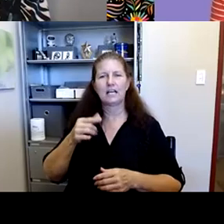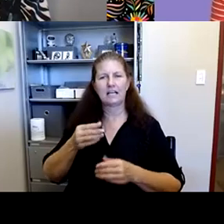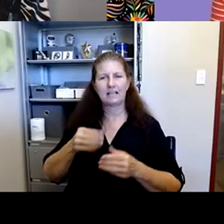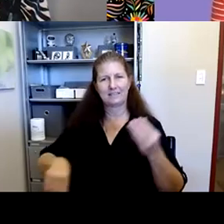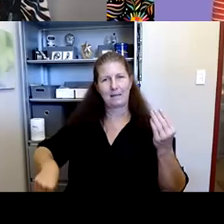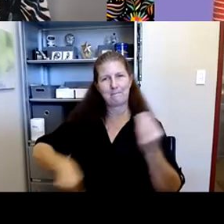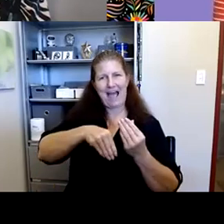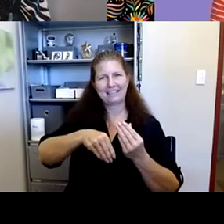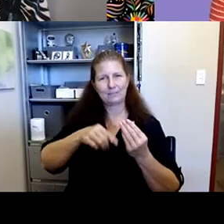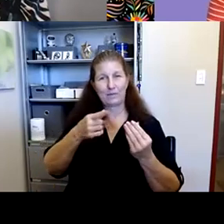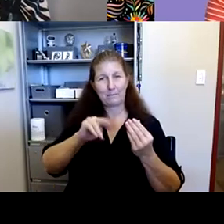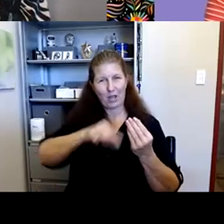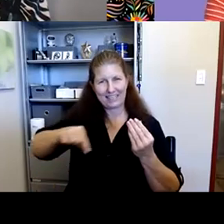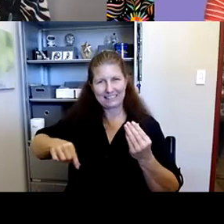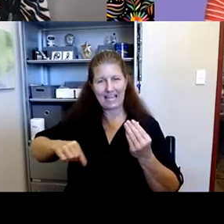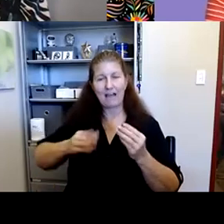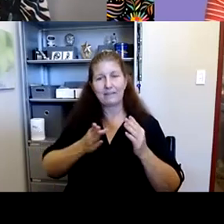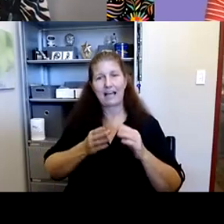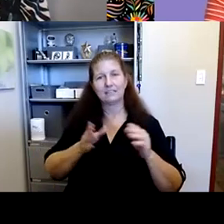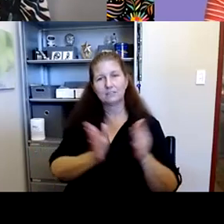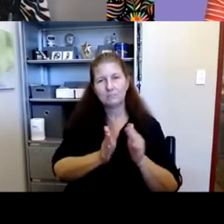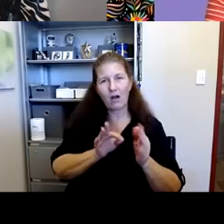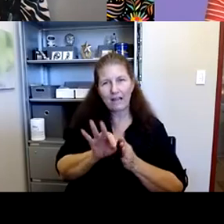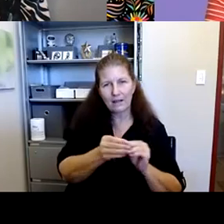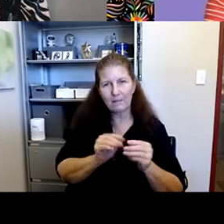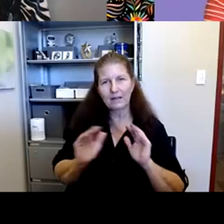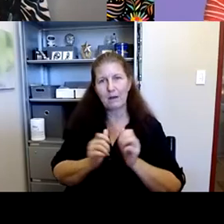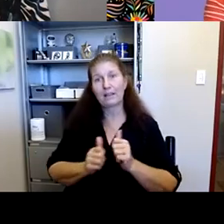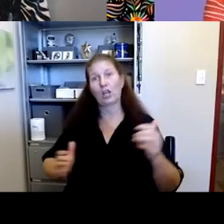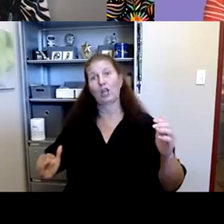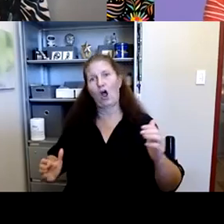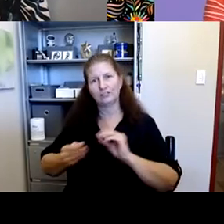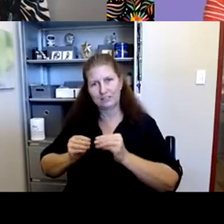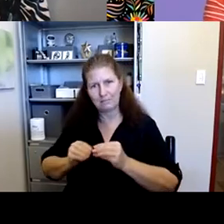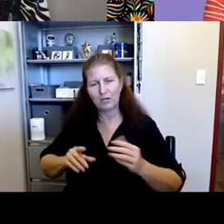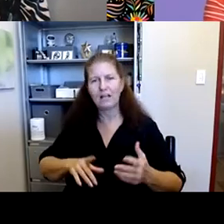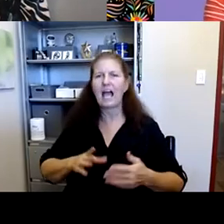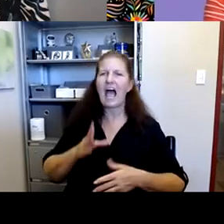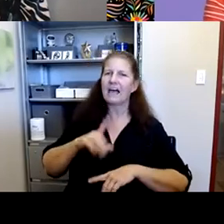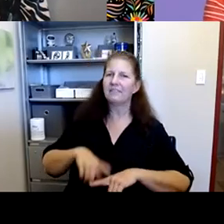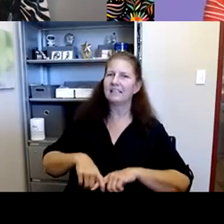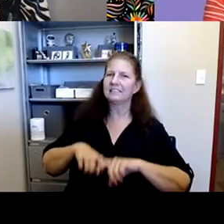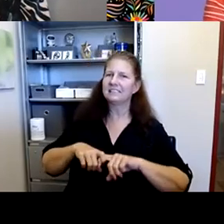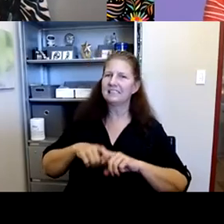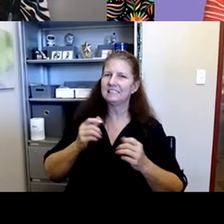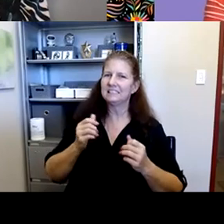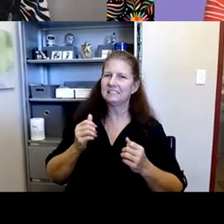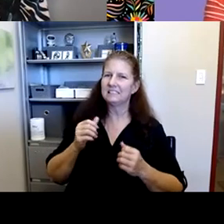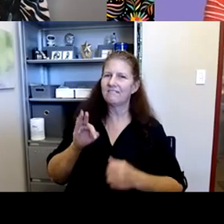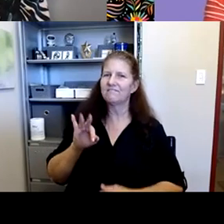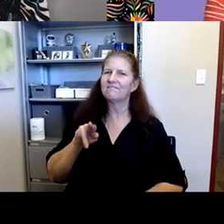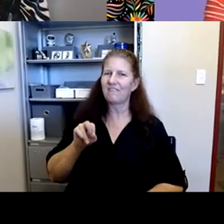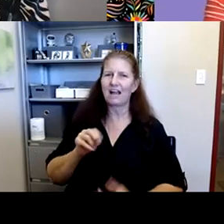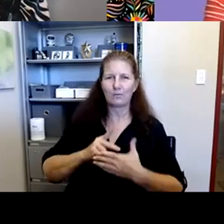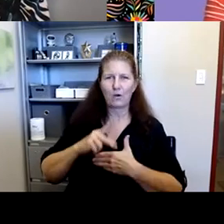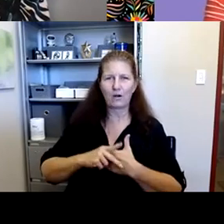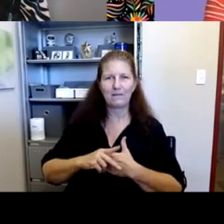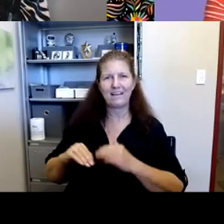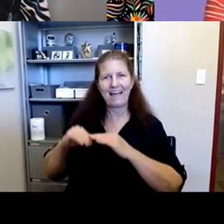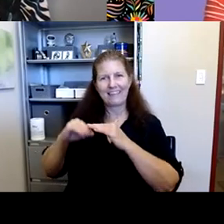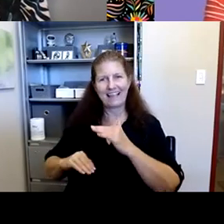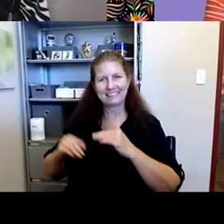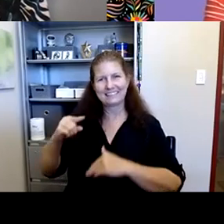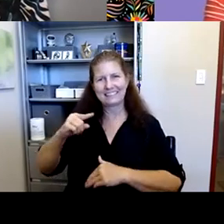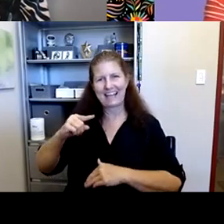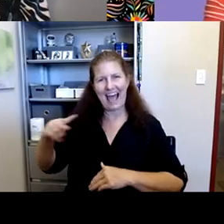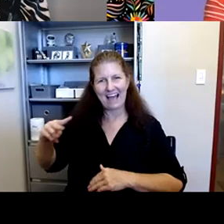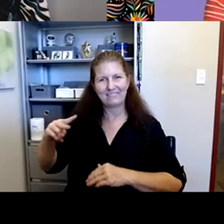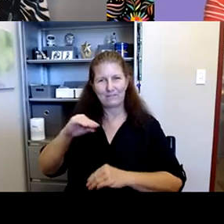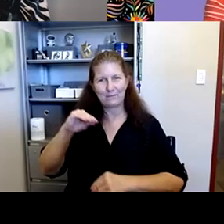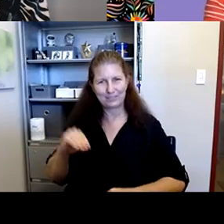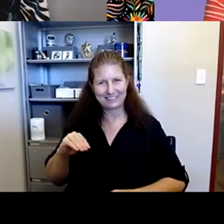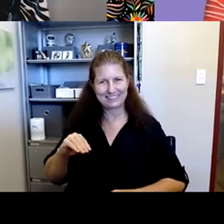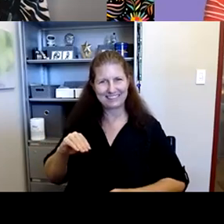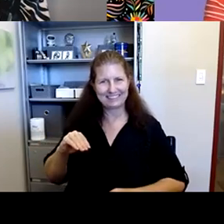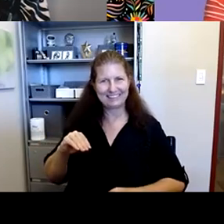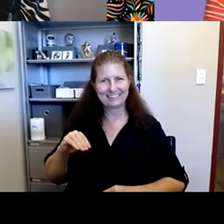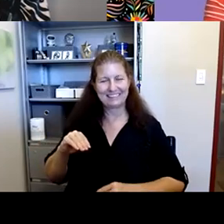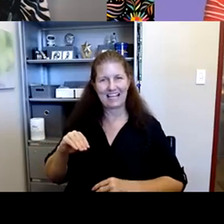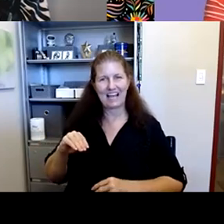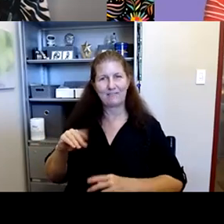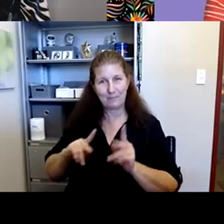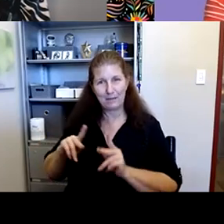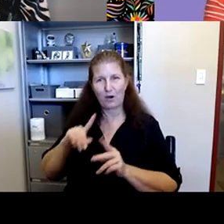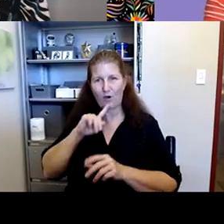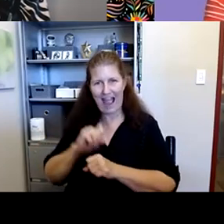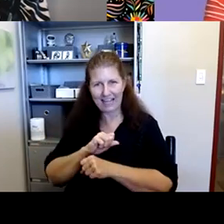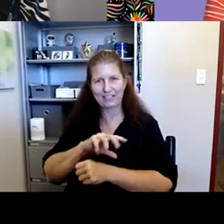Tobias Smith: uh which was new to me. Uh, and then uh the ceasefire program in in Oakland. You said that uh, less than half of one of uh folks are committing the vast majority of urban shooting. So